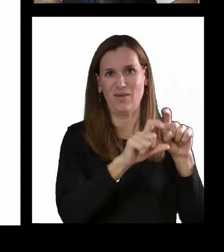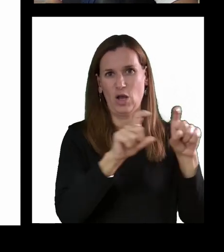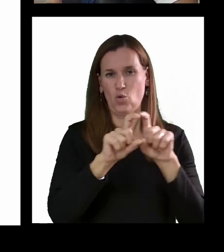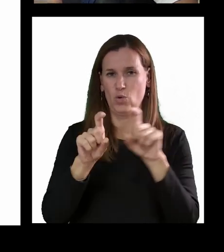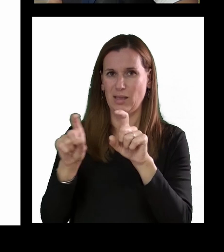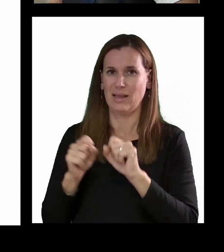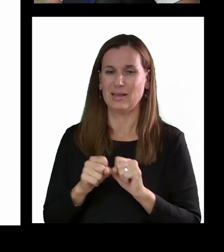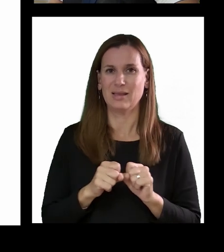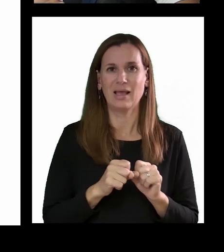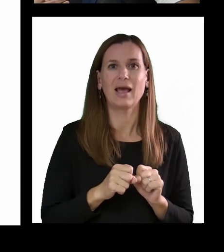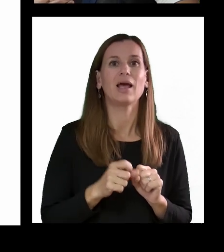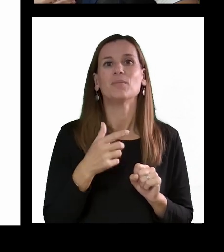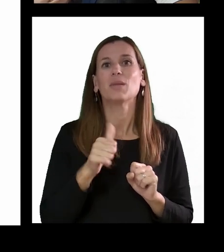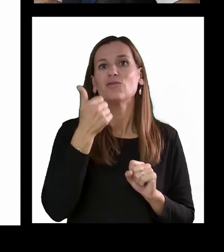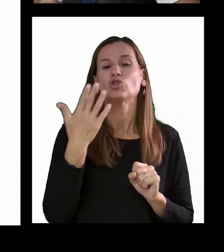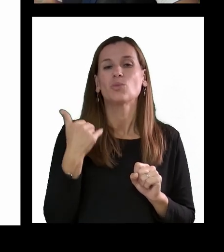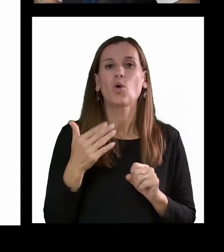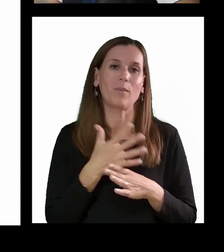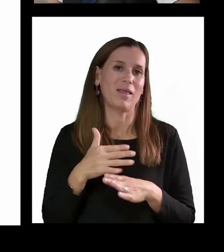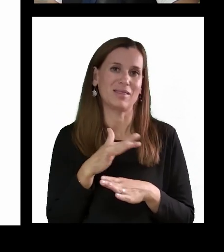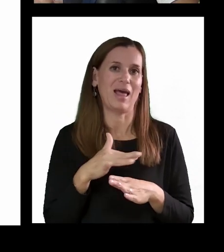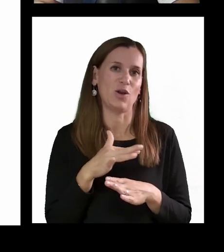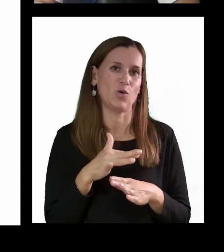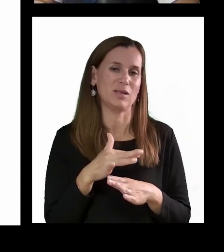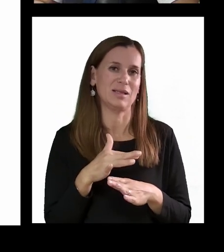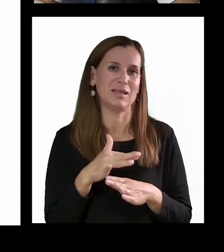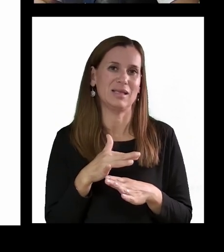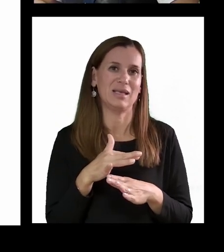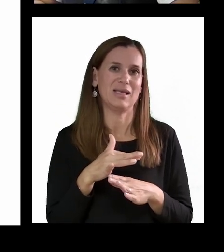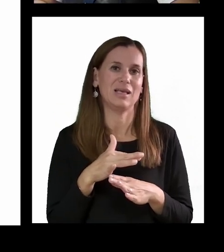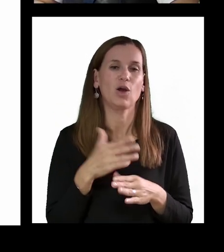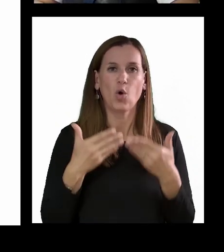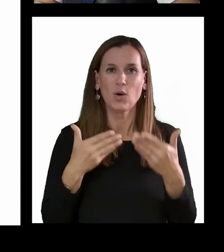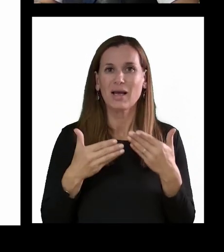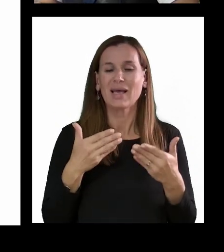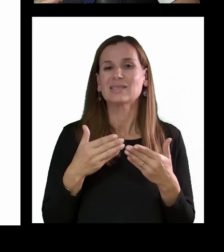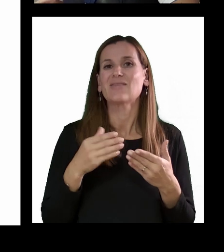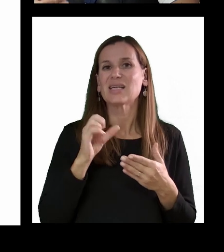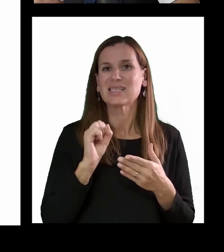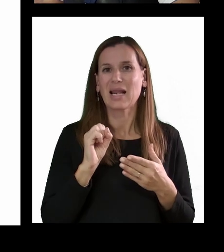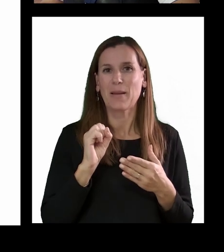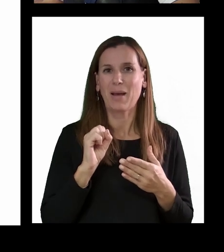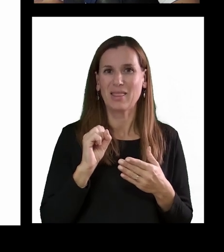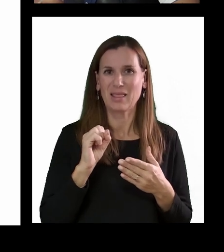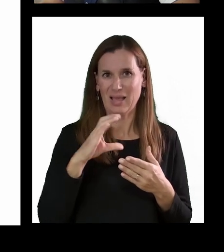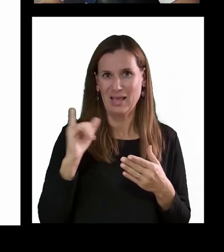International Congress of University and Disability Health in Salamanca, the north of Spain, remains enforced